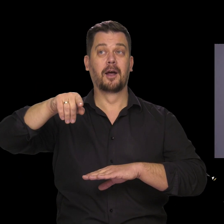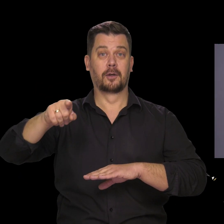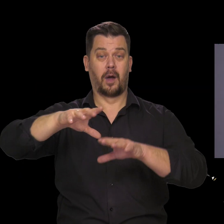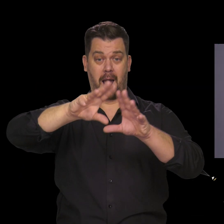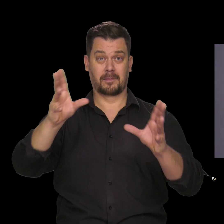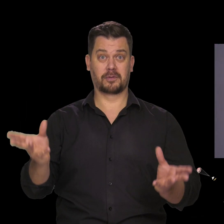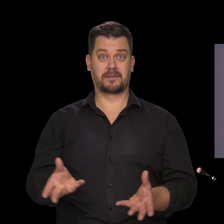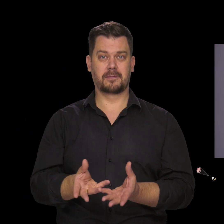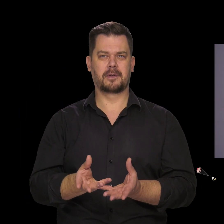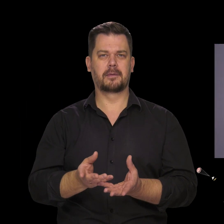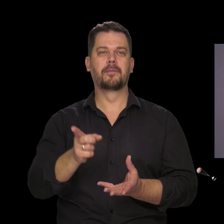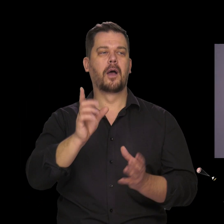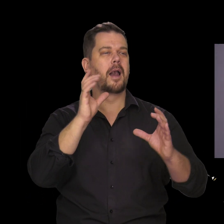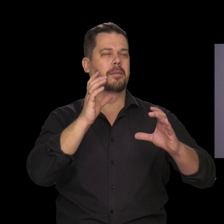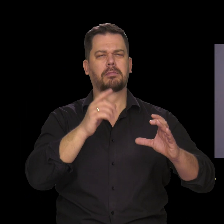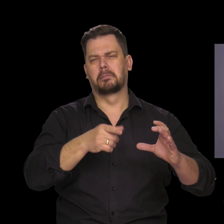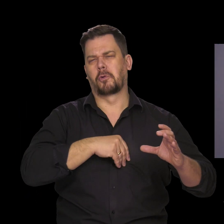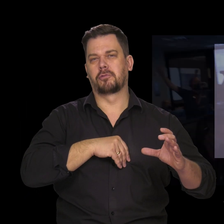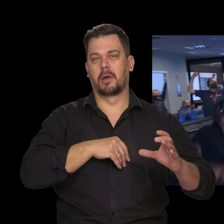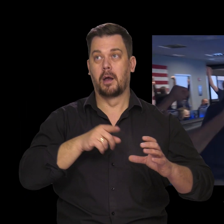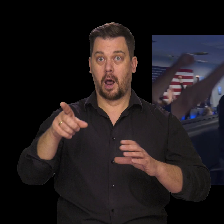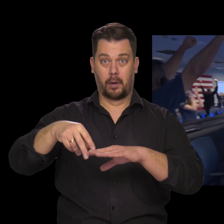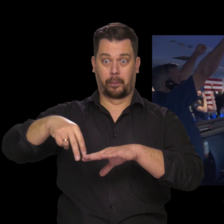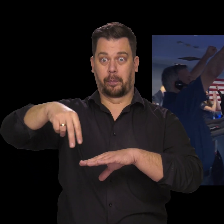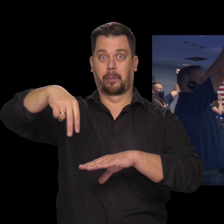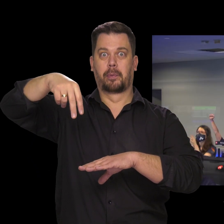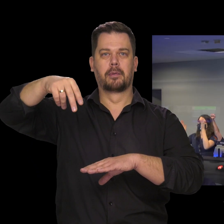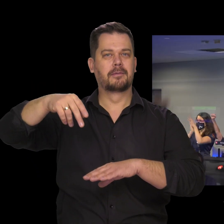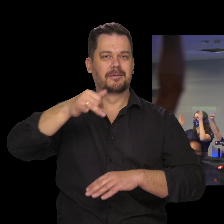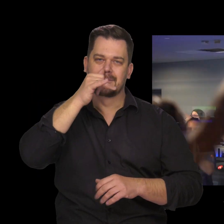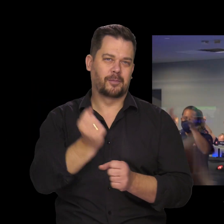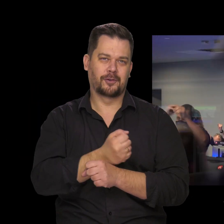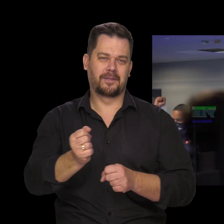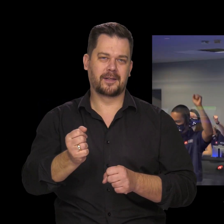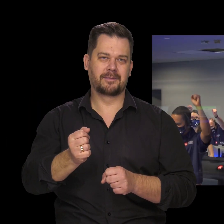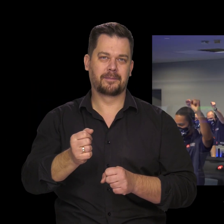While such an atmosphere can be created in a laboratory, we can't replicate weaker gravity.